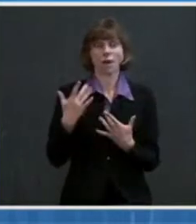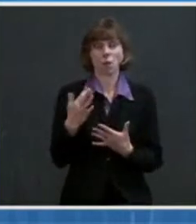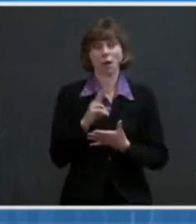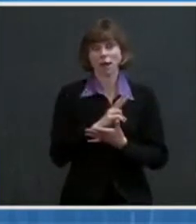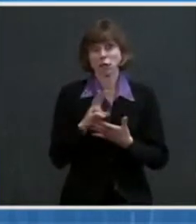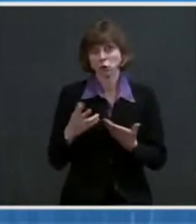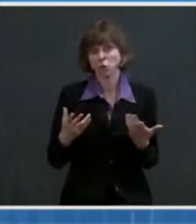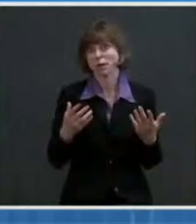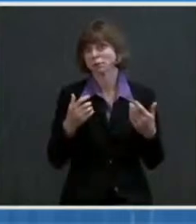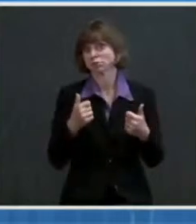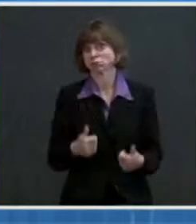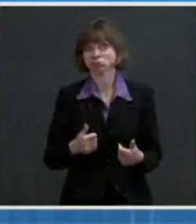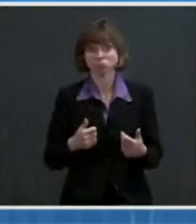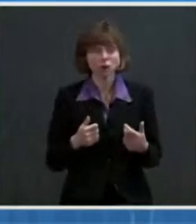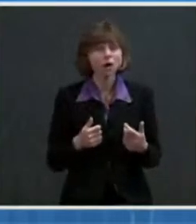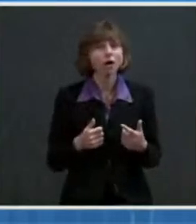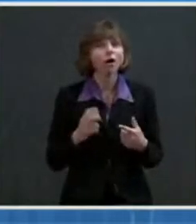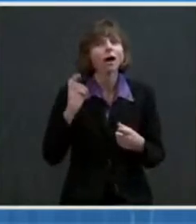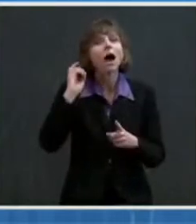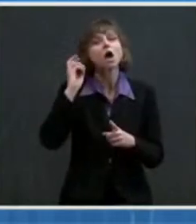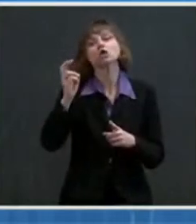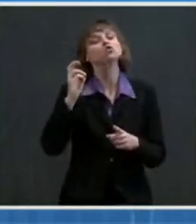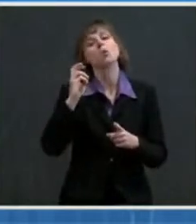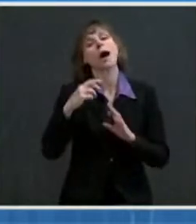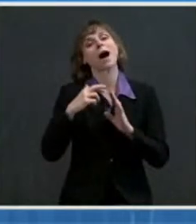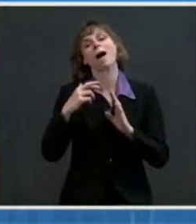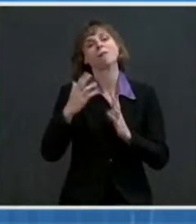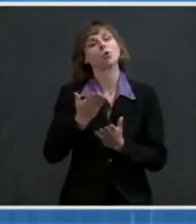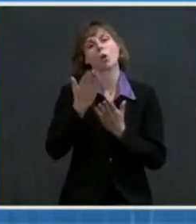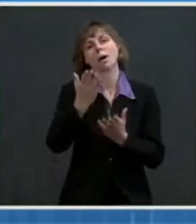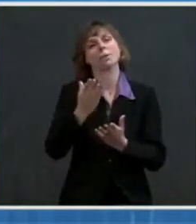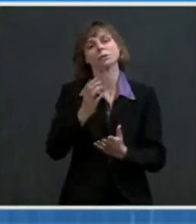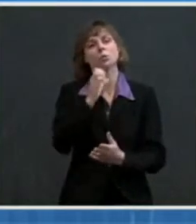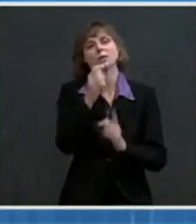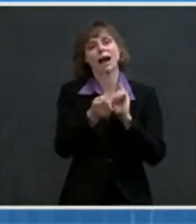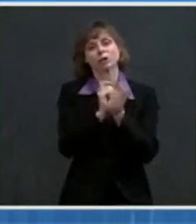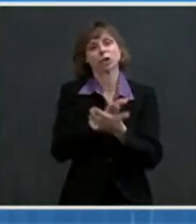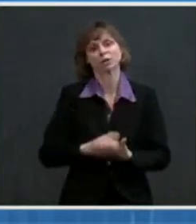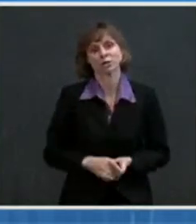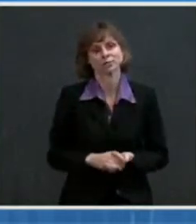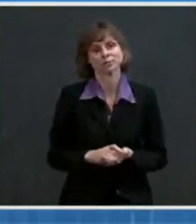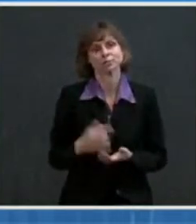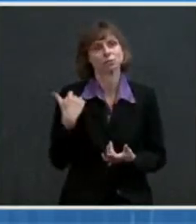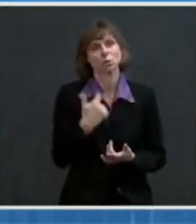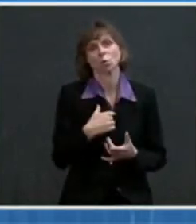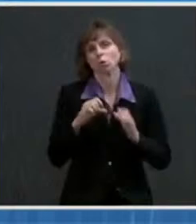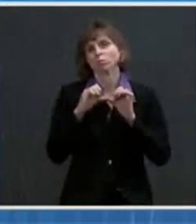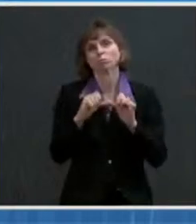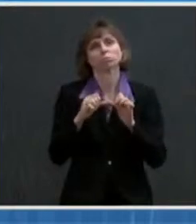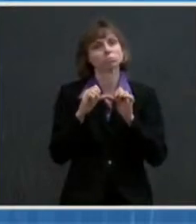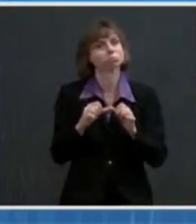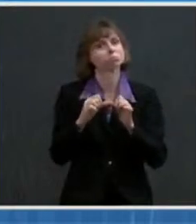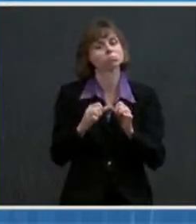VACCINATED AND FULLY VACCINATED IN THOSE TWO WEEKS AFTER THE FINAL SHOT?